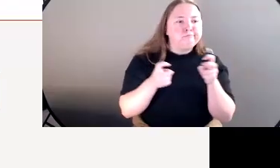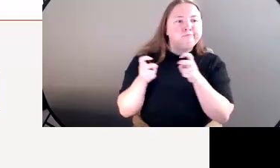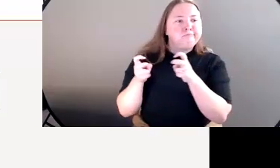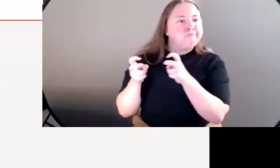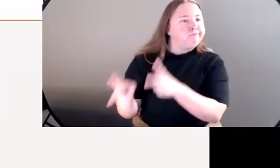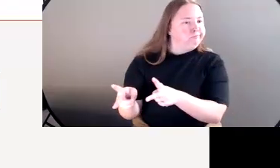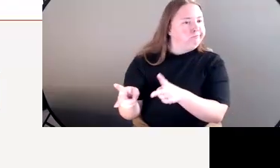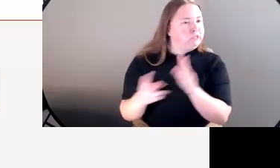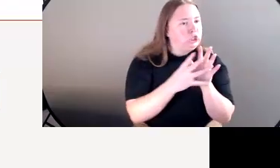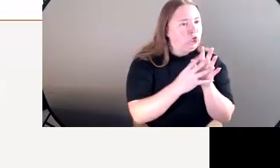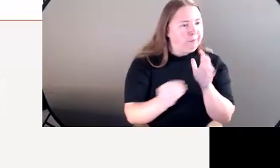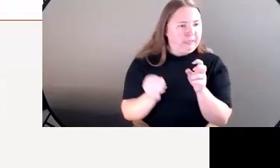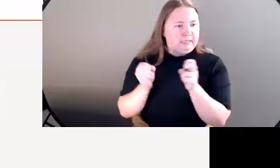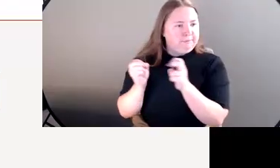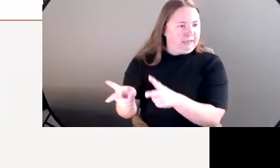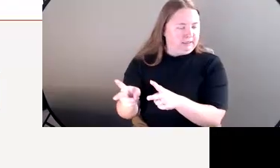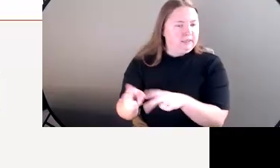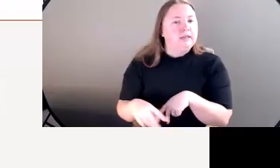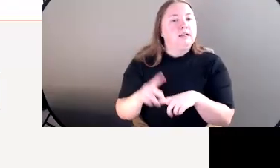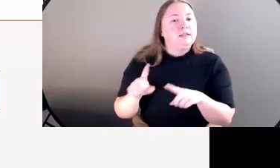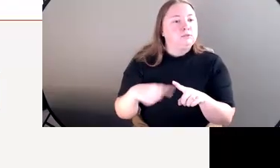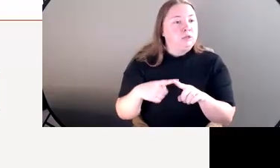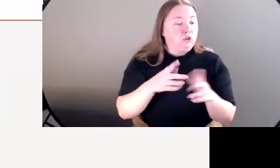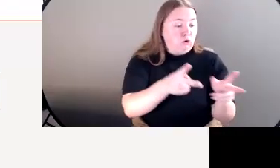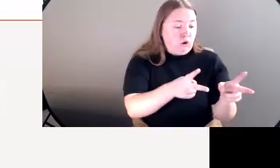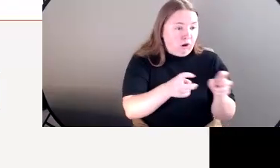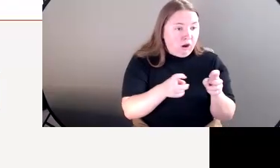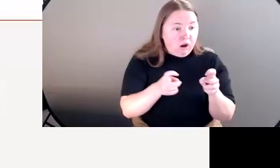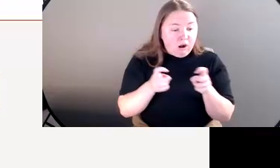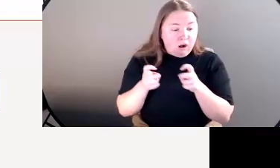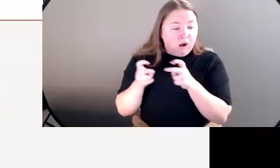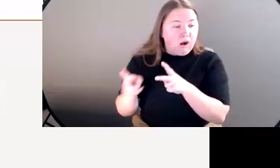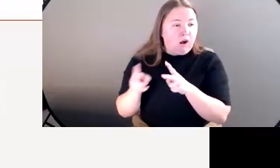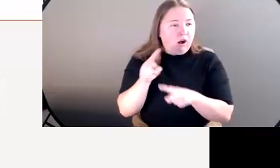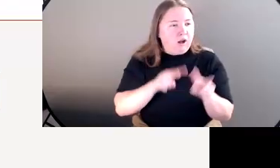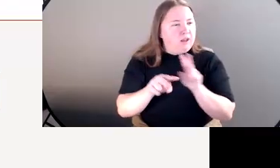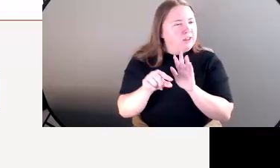So once you copy over the content and you view your gradebook, you see that